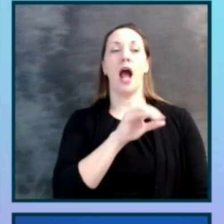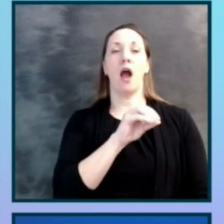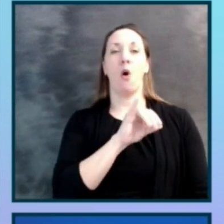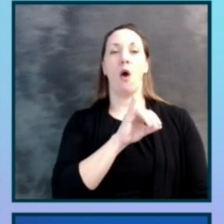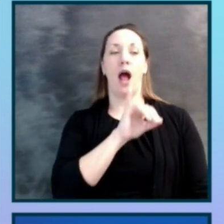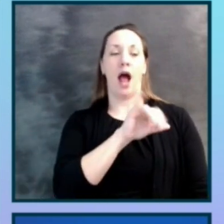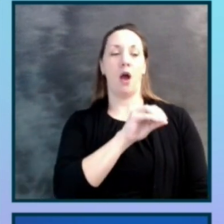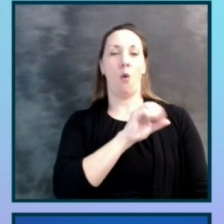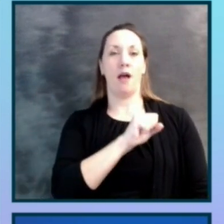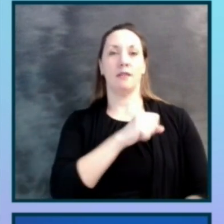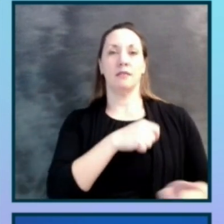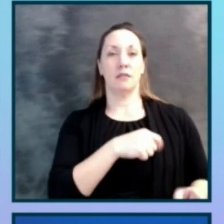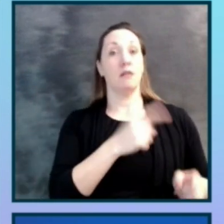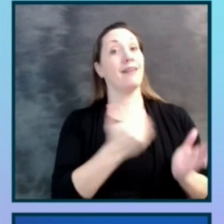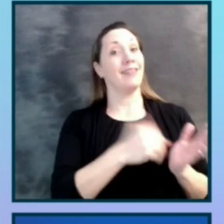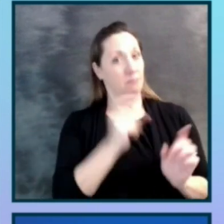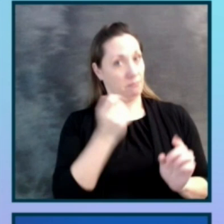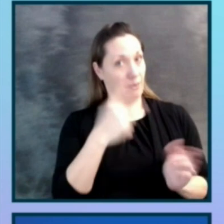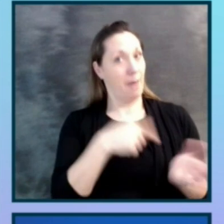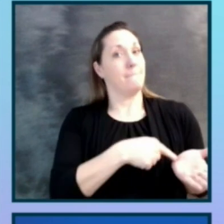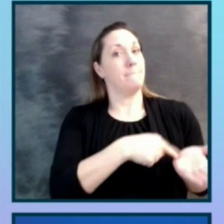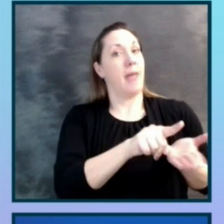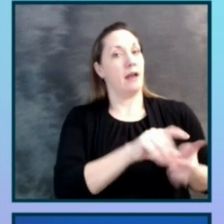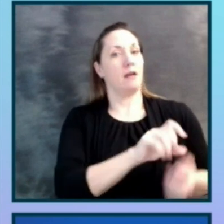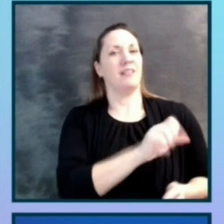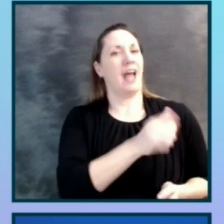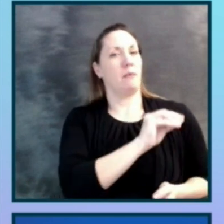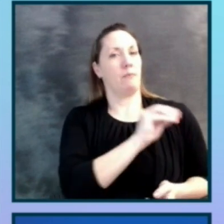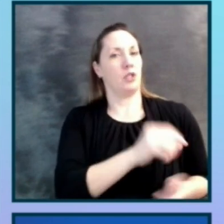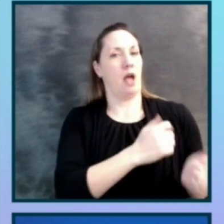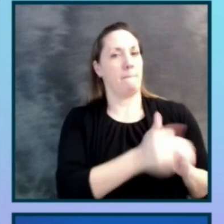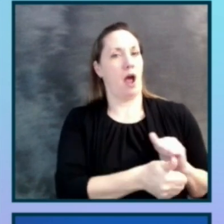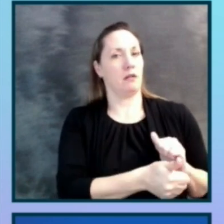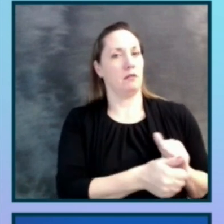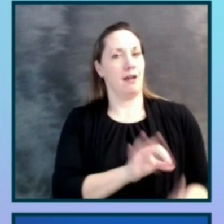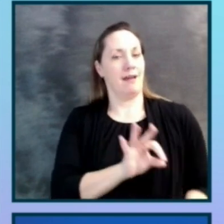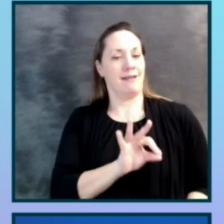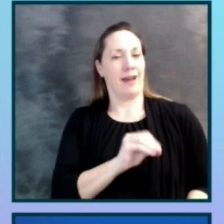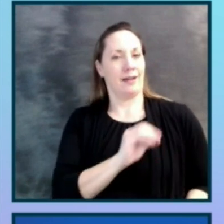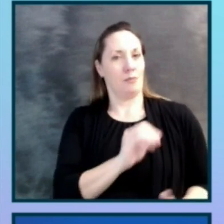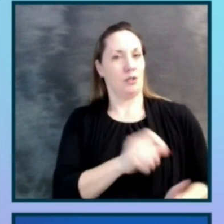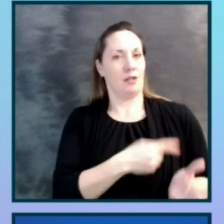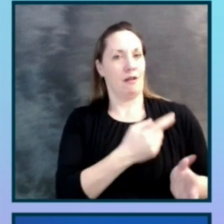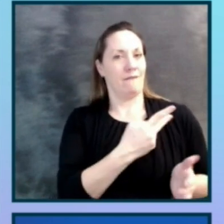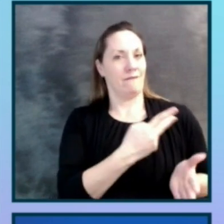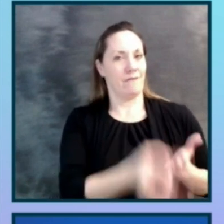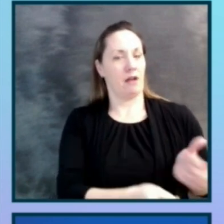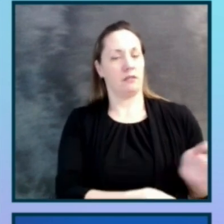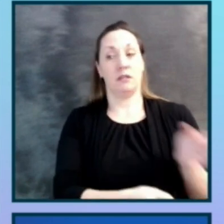And again, this is paid only 10% passed and 90% failed. And then on the paid Android apps,